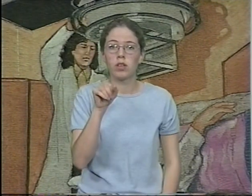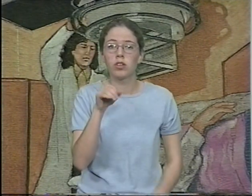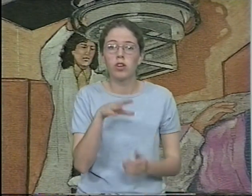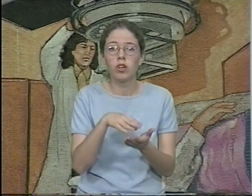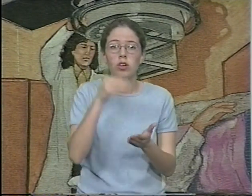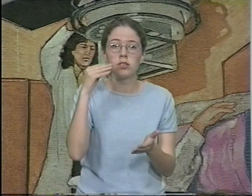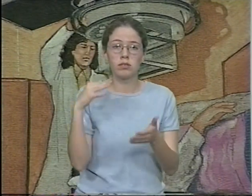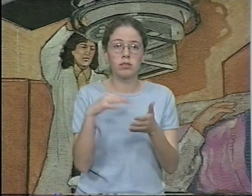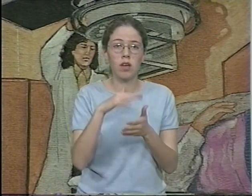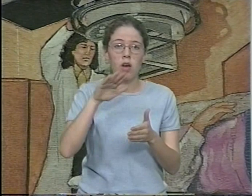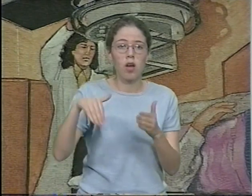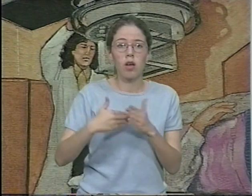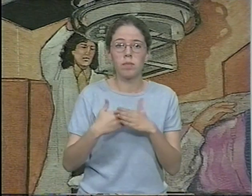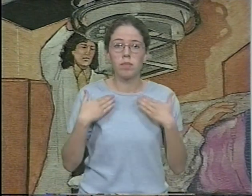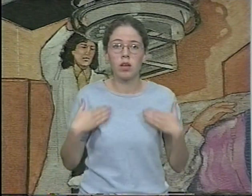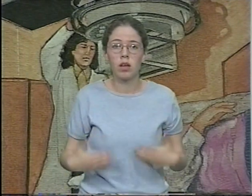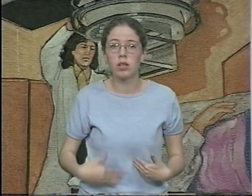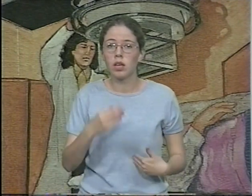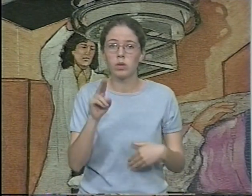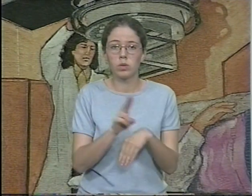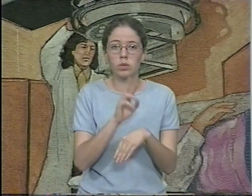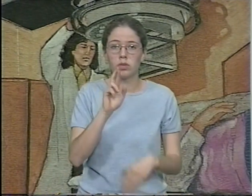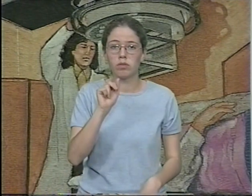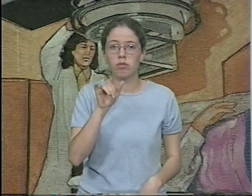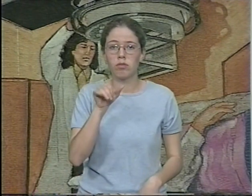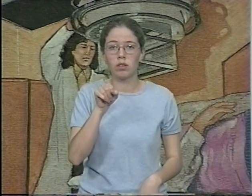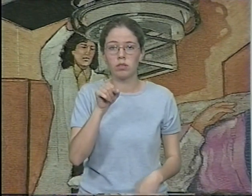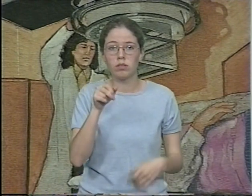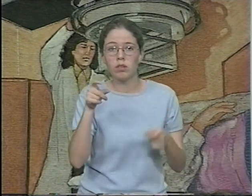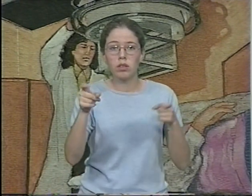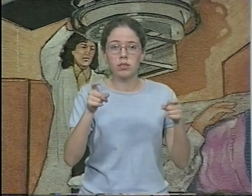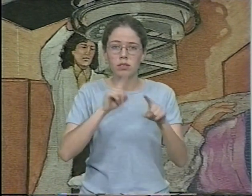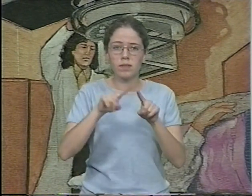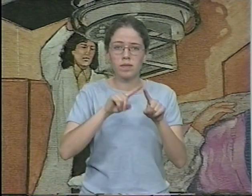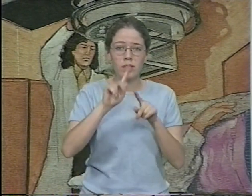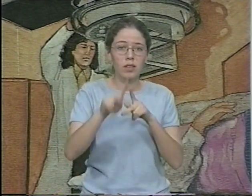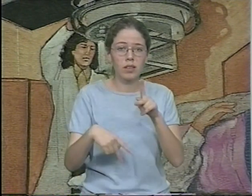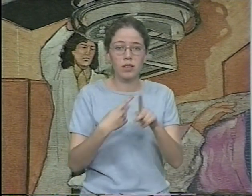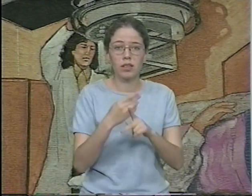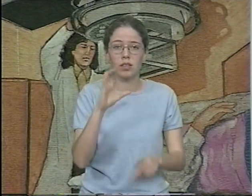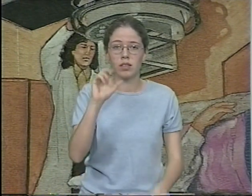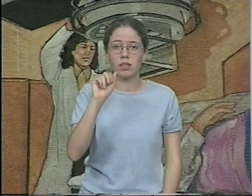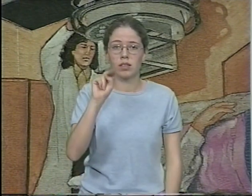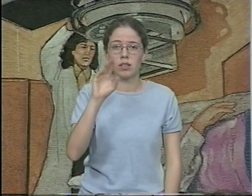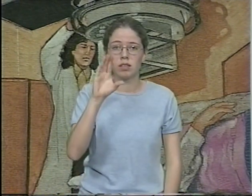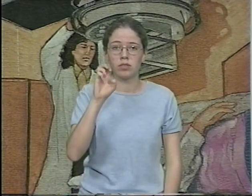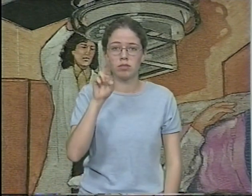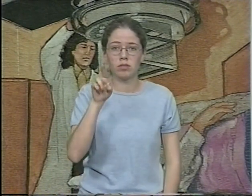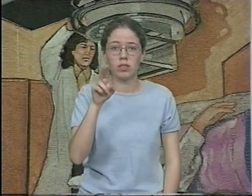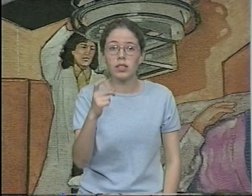With X rays, doctors have learned to study every part of the body and use the rays to treat many